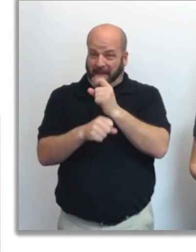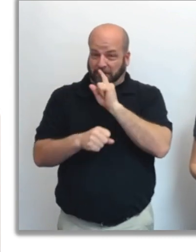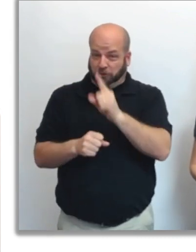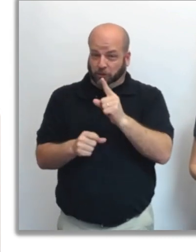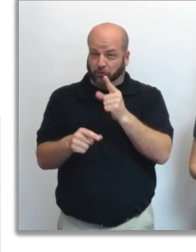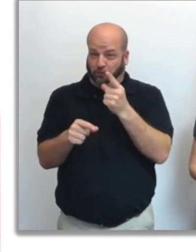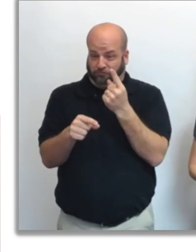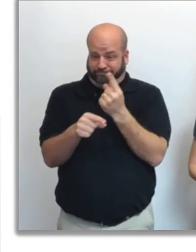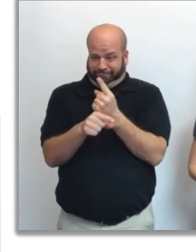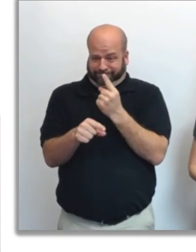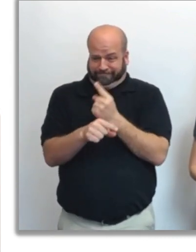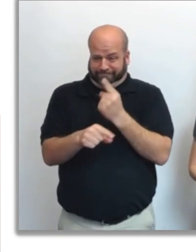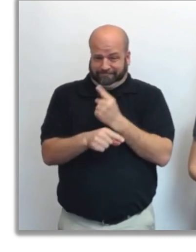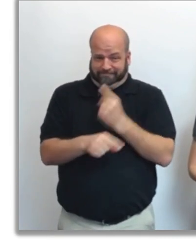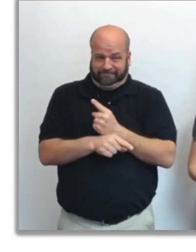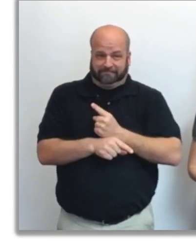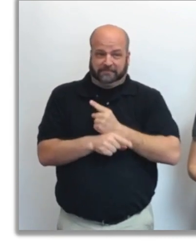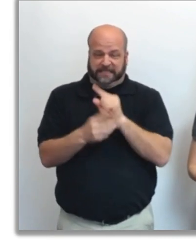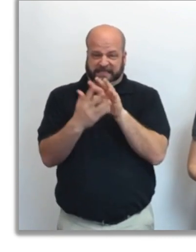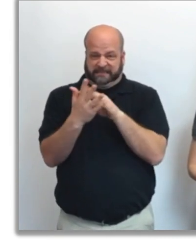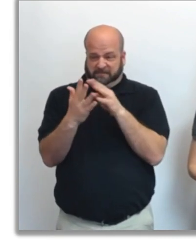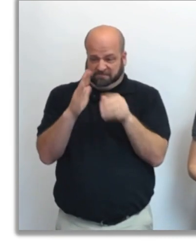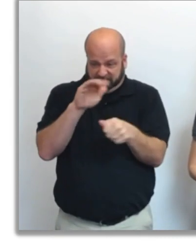sheltered during the storm.